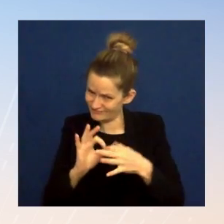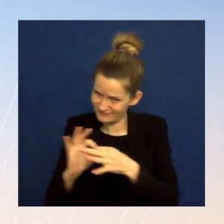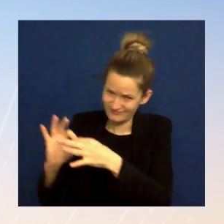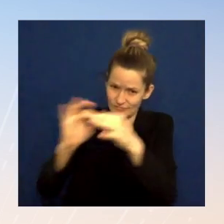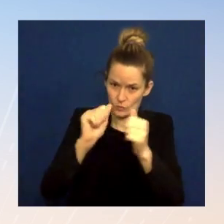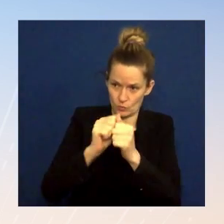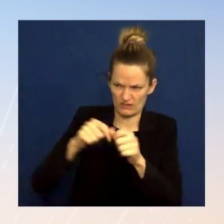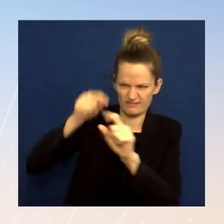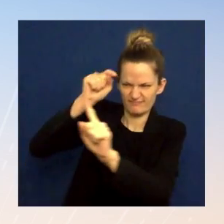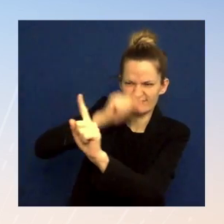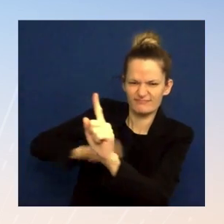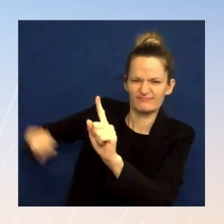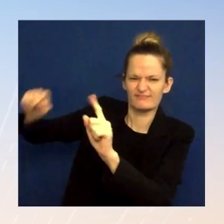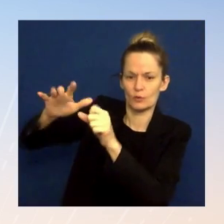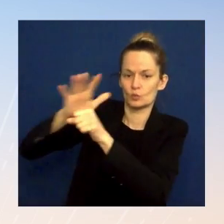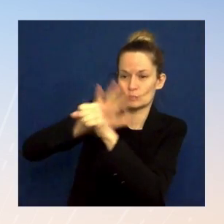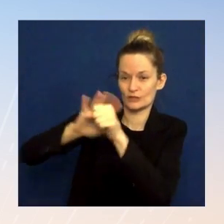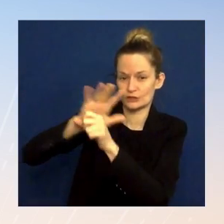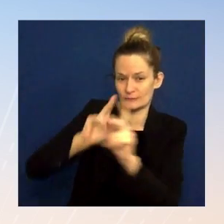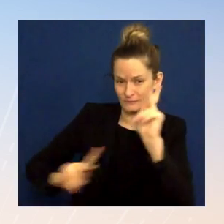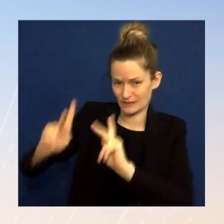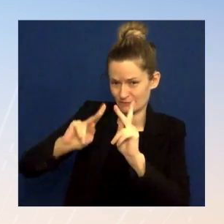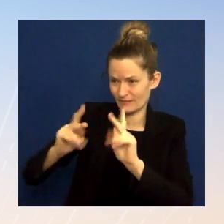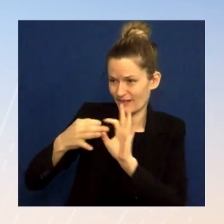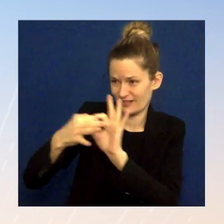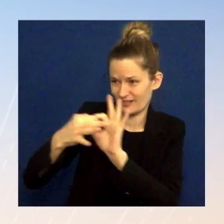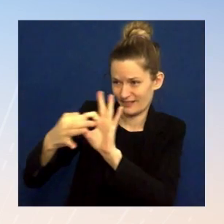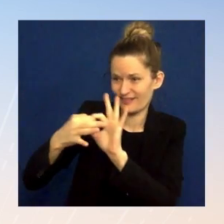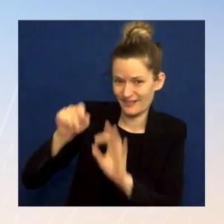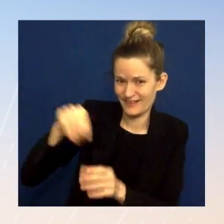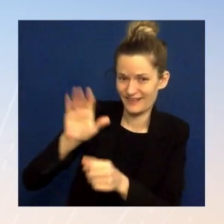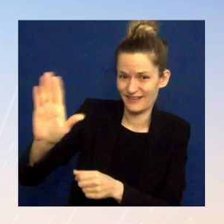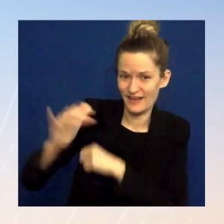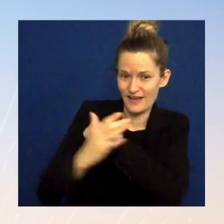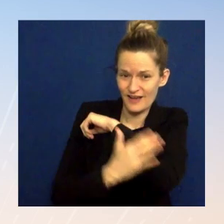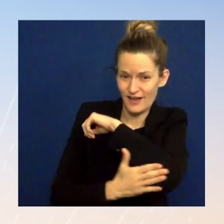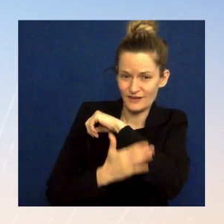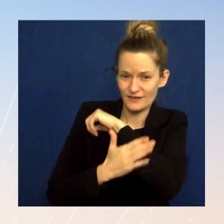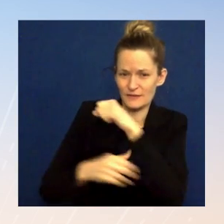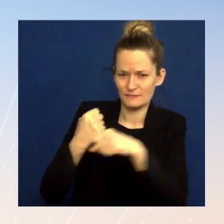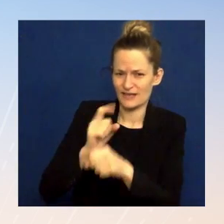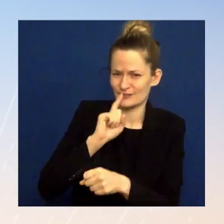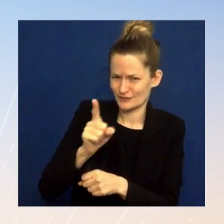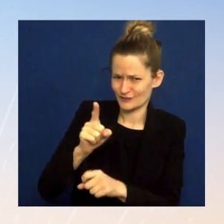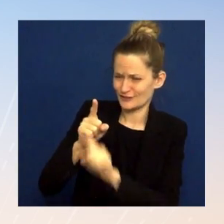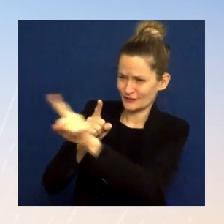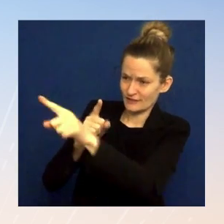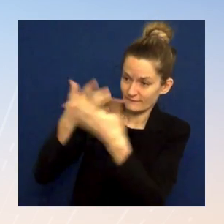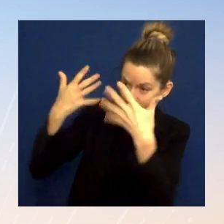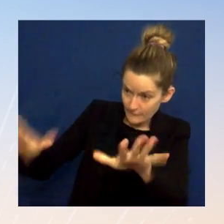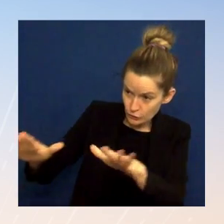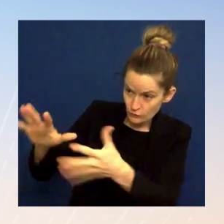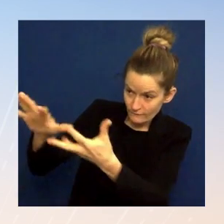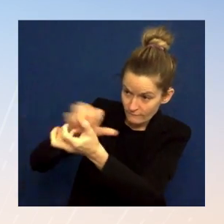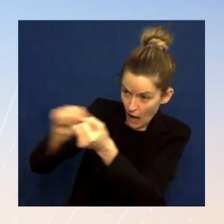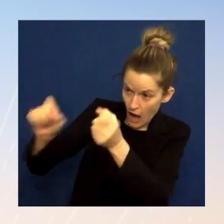to make sure that we are trying to push the entire Sudanese political process back in a positive direction